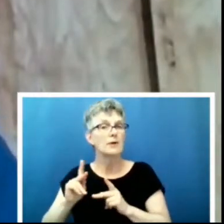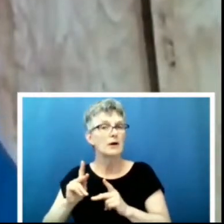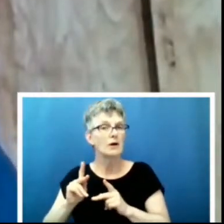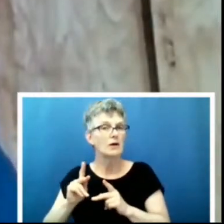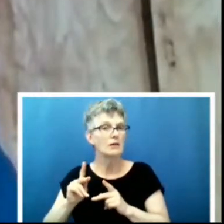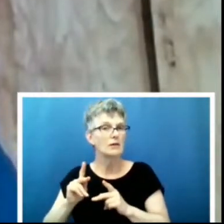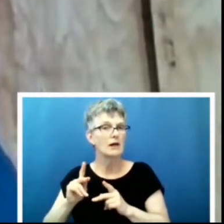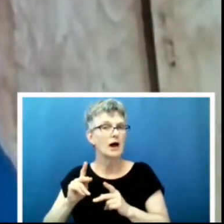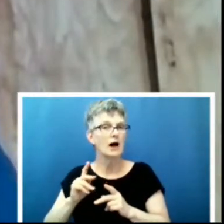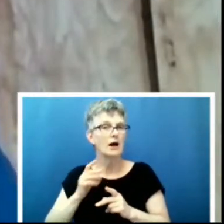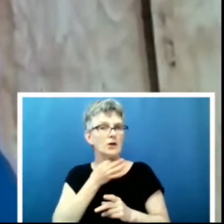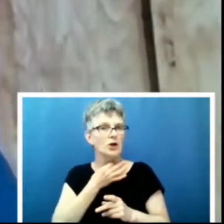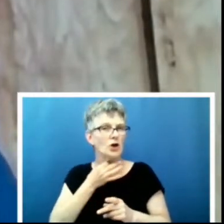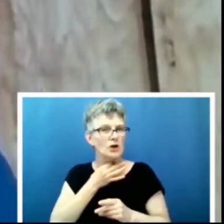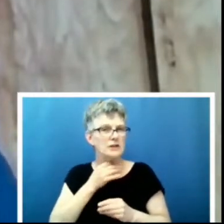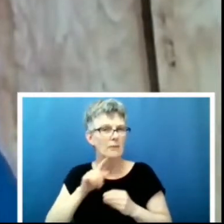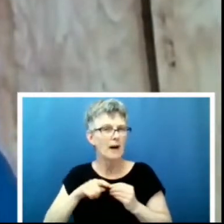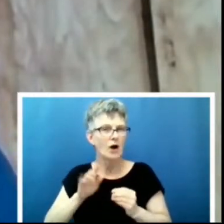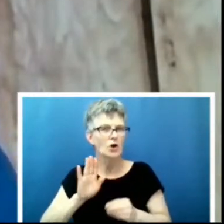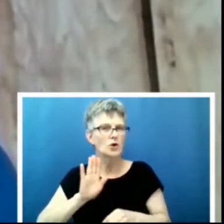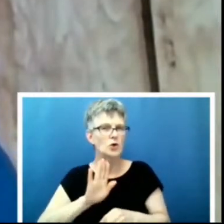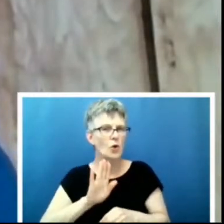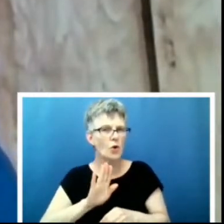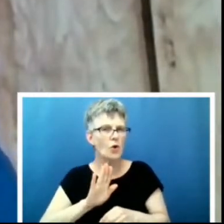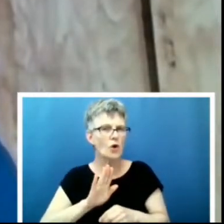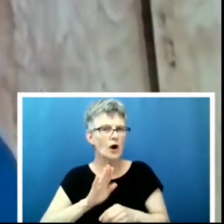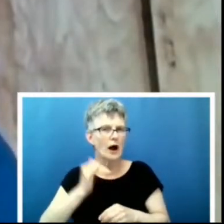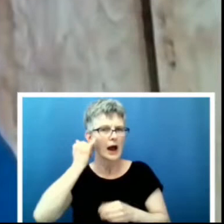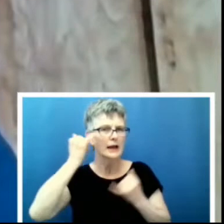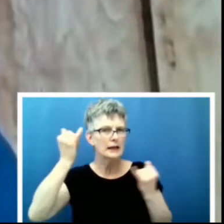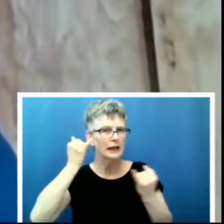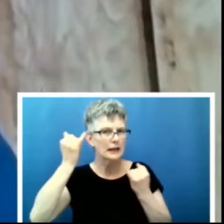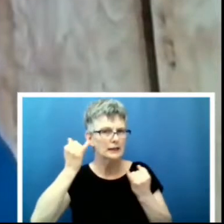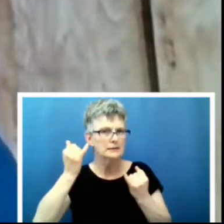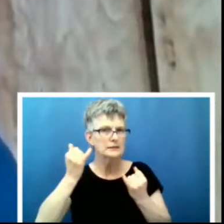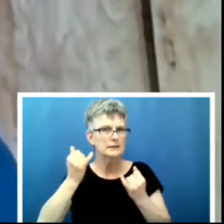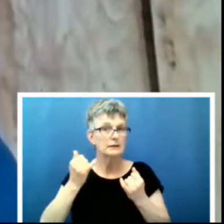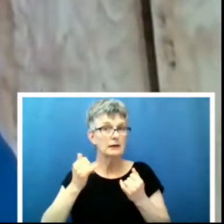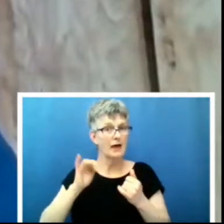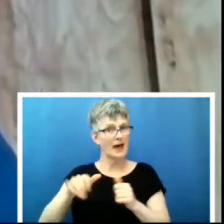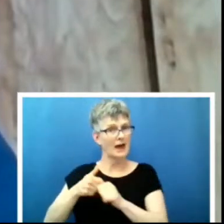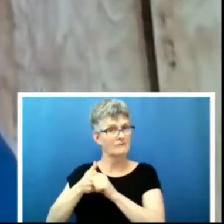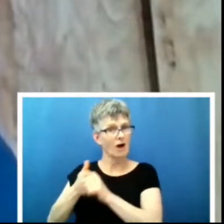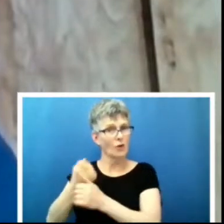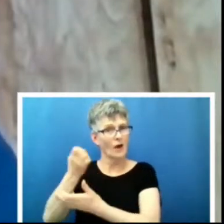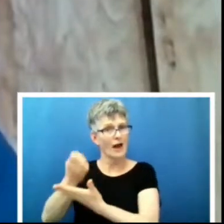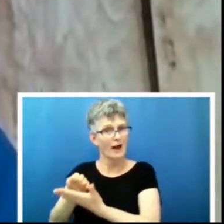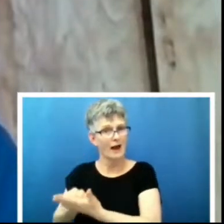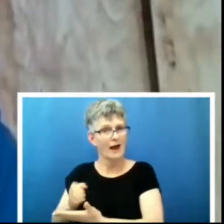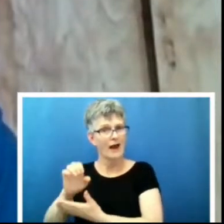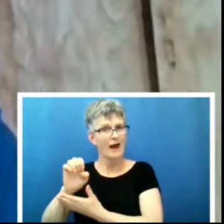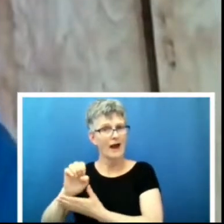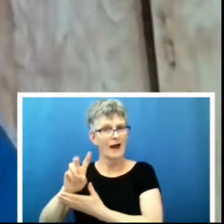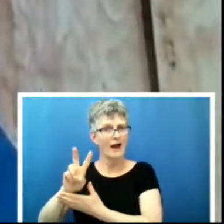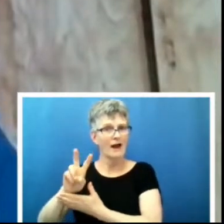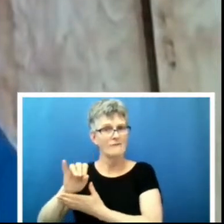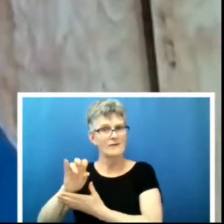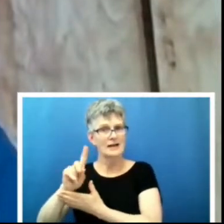Or to what degree is it either evidence based versus it's just what somebody's saying?